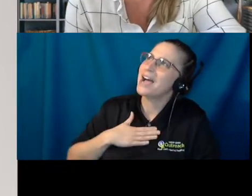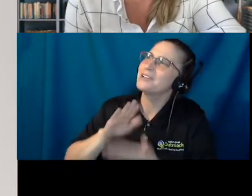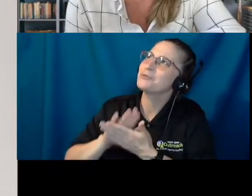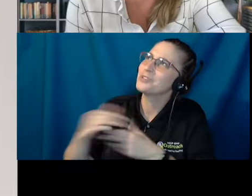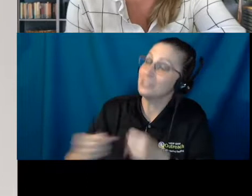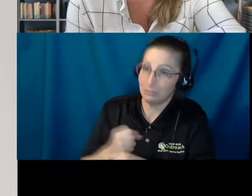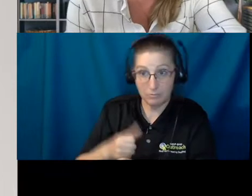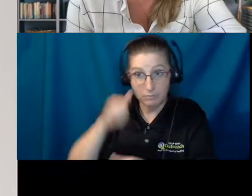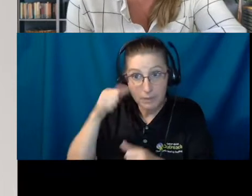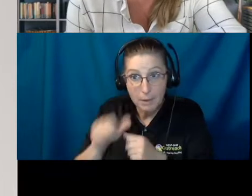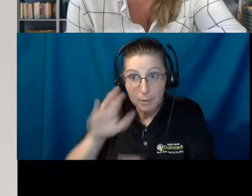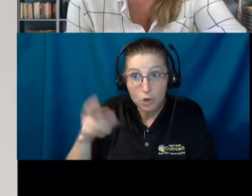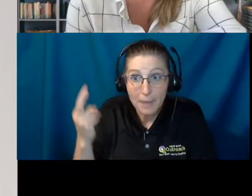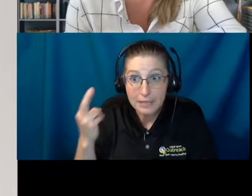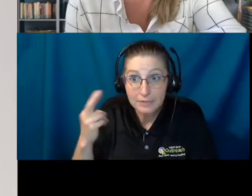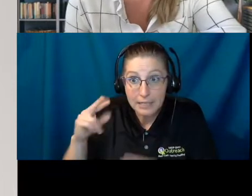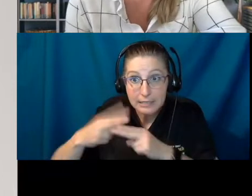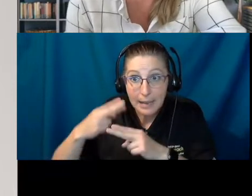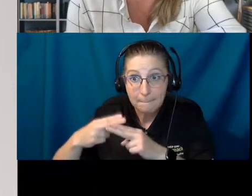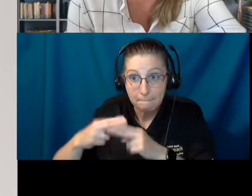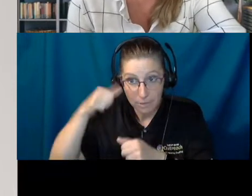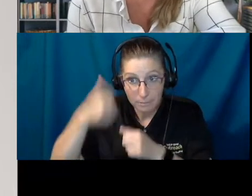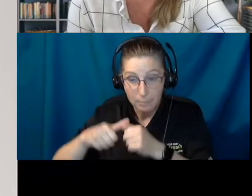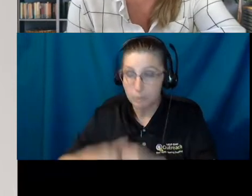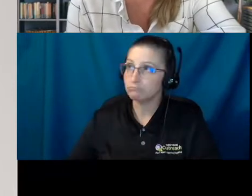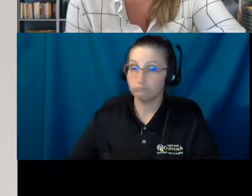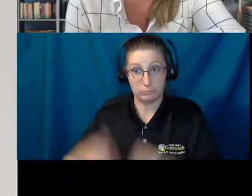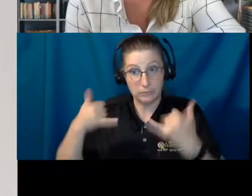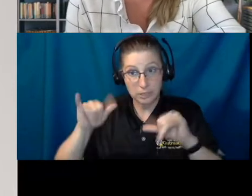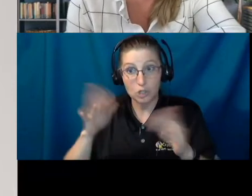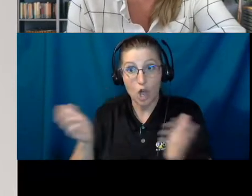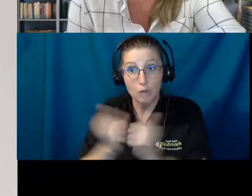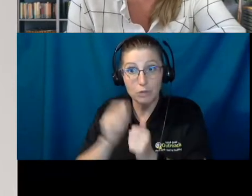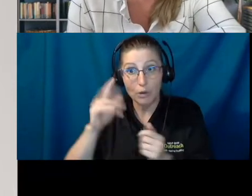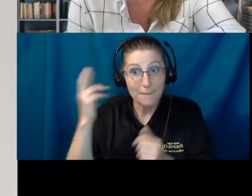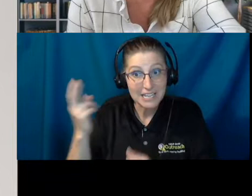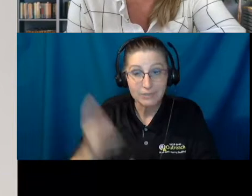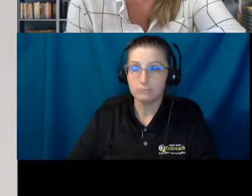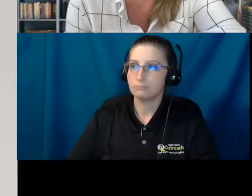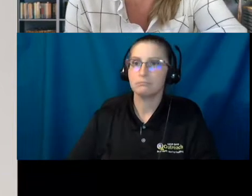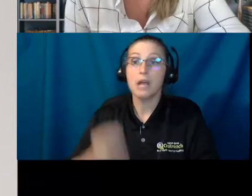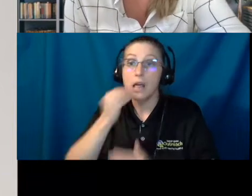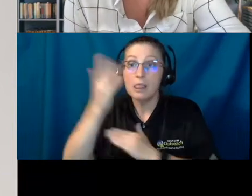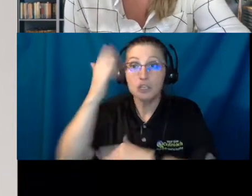your best friend's name? If you still talk to them? Who did you sit with at lunch? Can